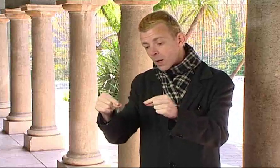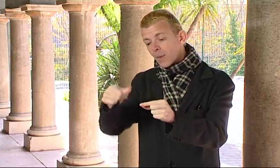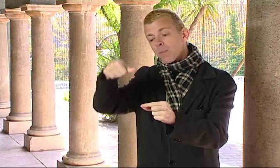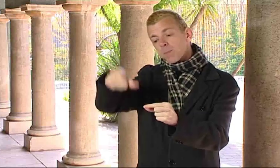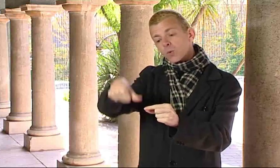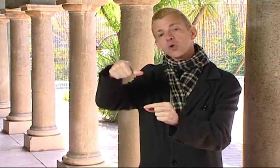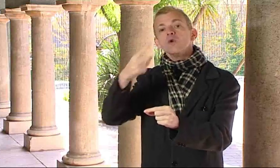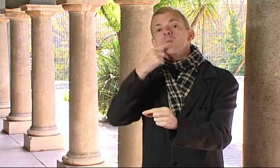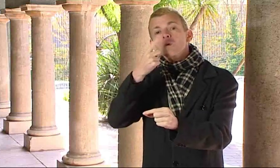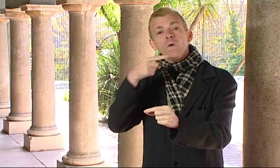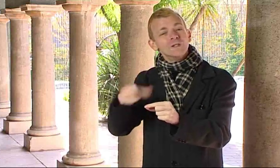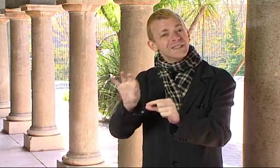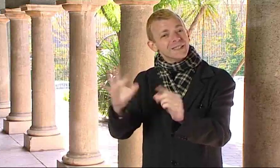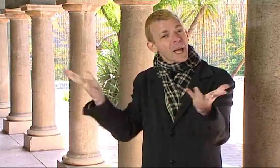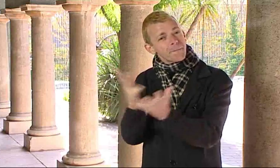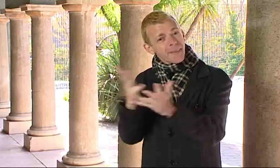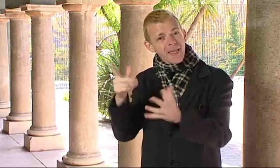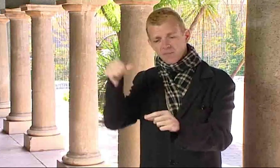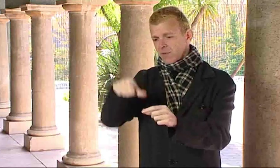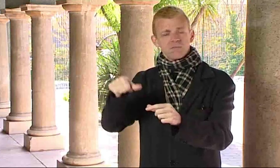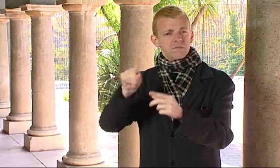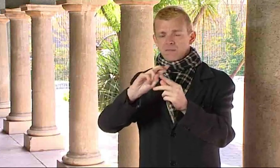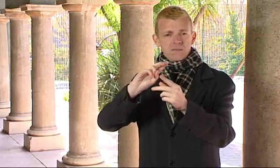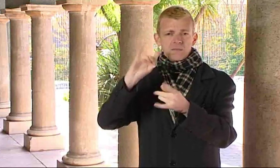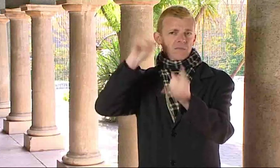the mediation service, in a text message you can indicate whatever emergency you have, by